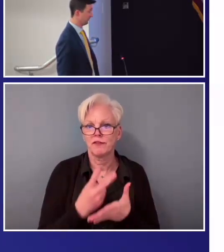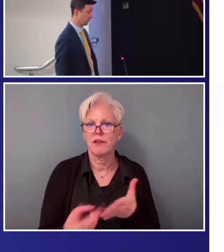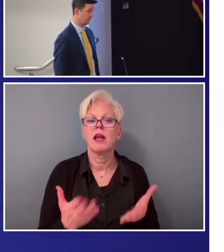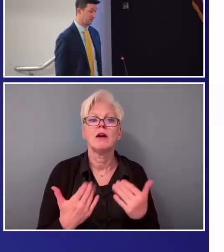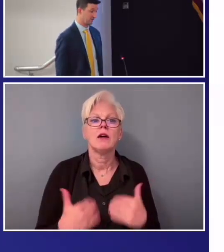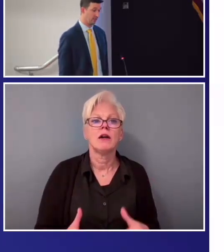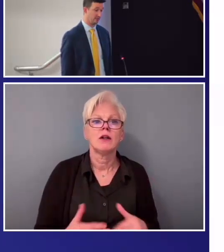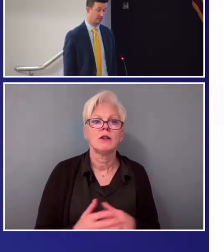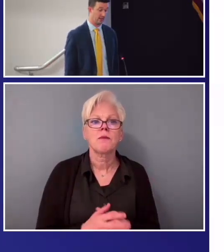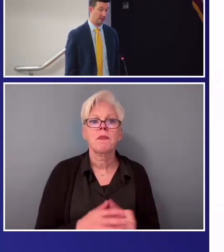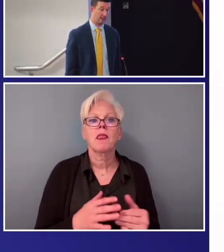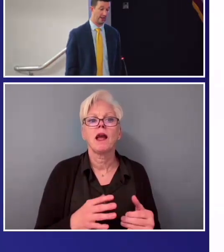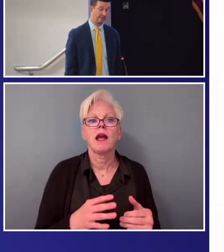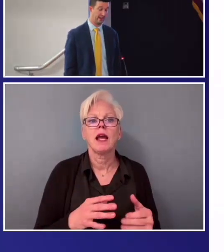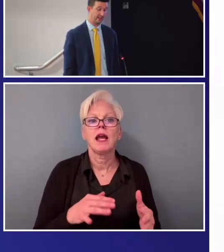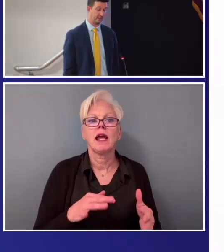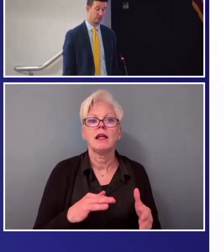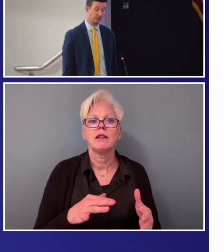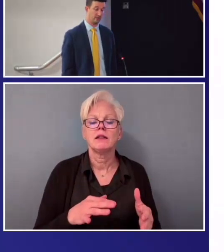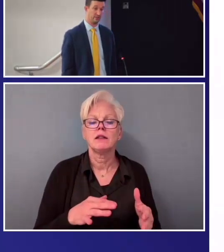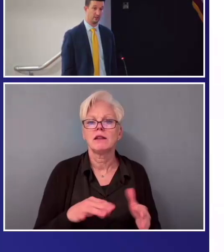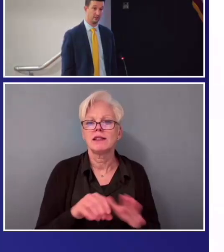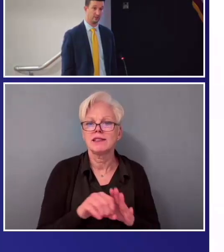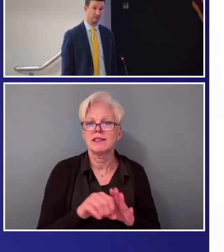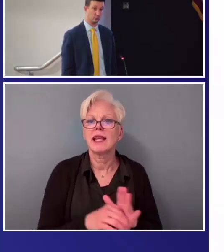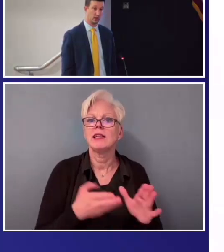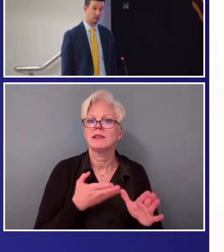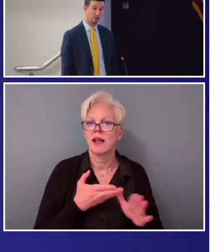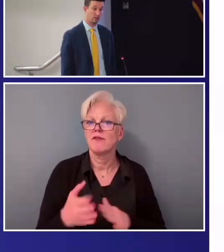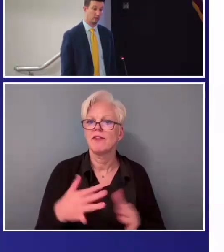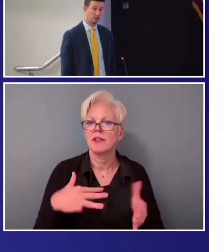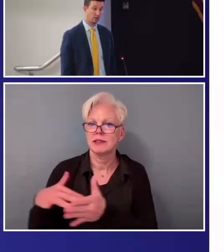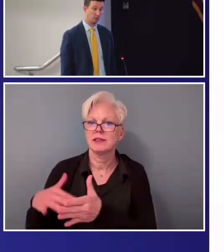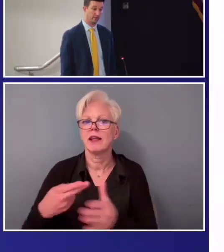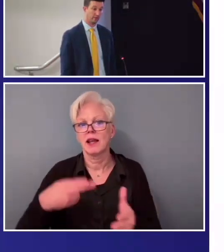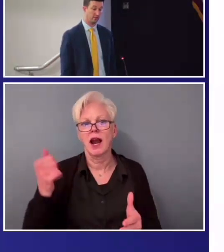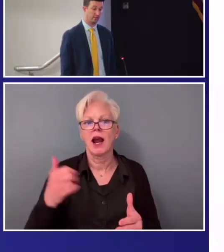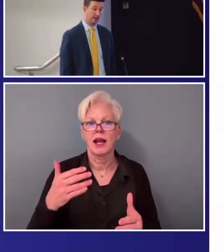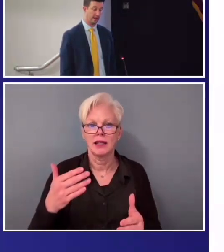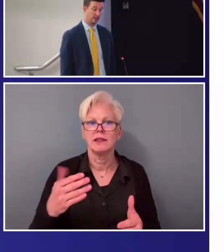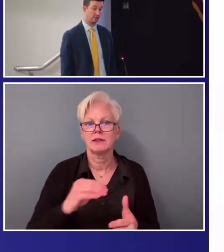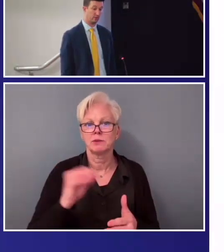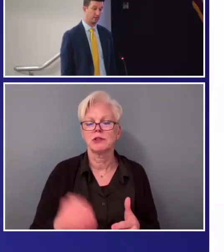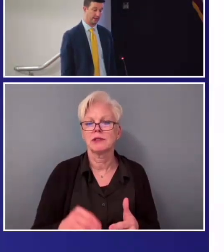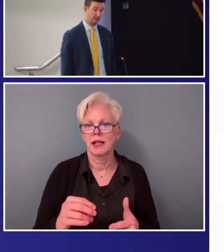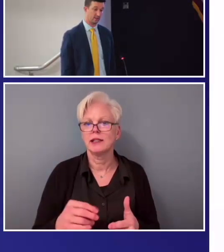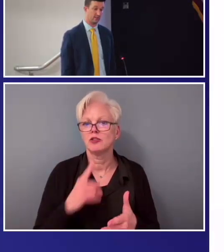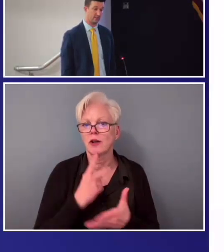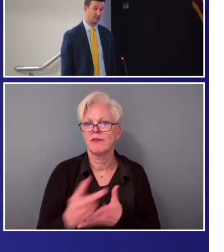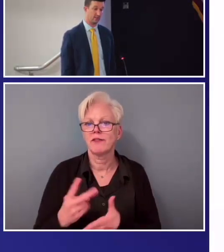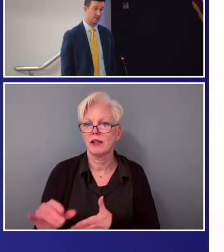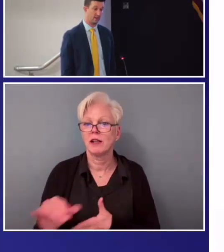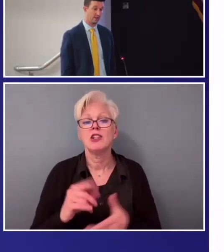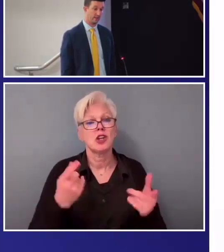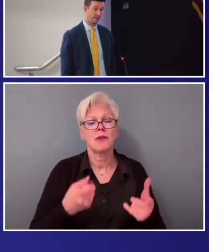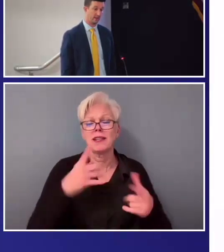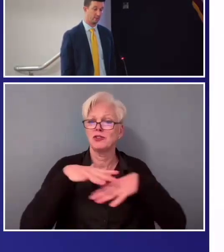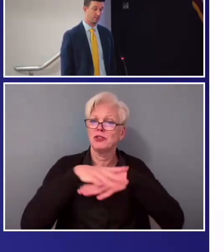and fields of study that had the highest share of failures as well. So this is a high-level analysis that